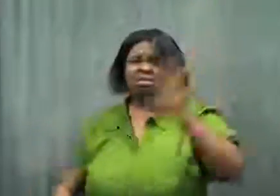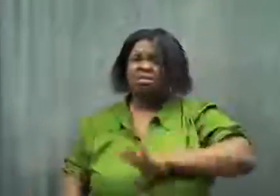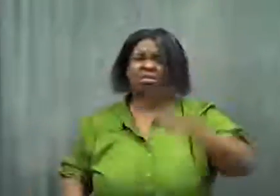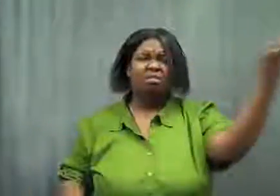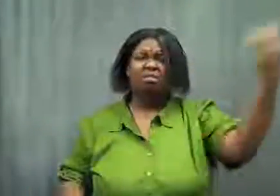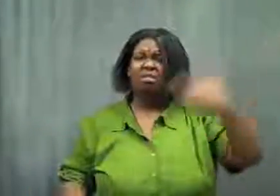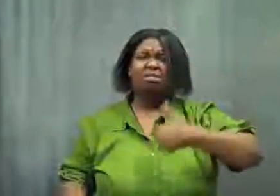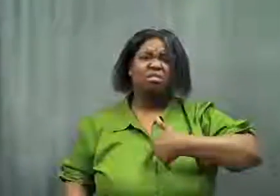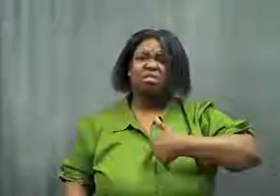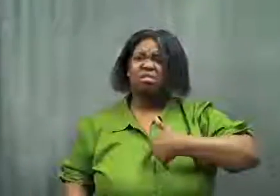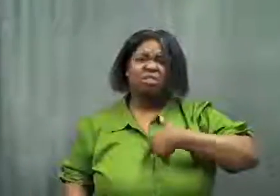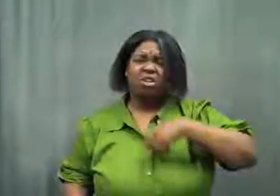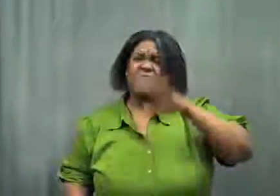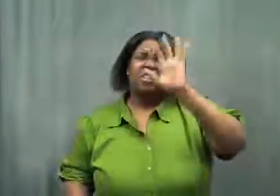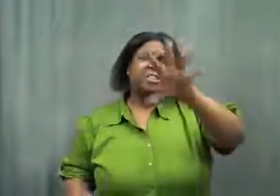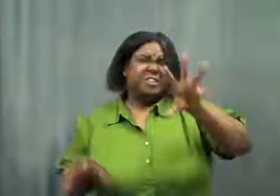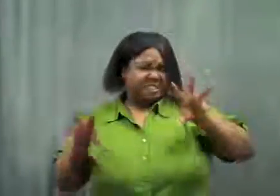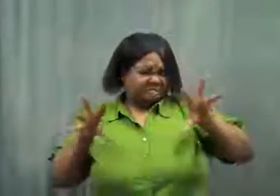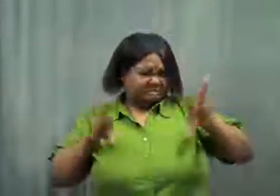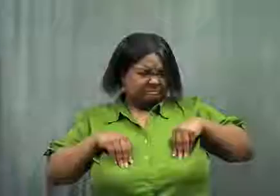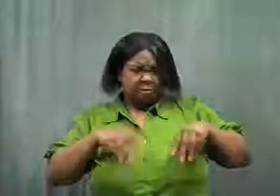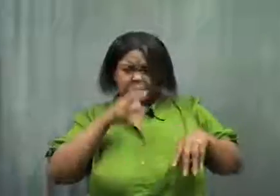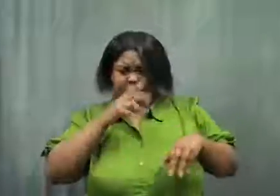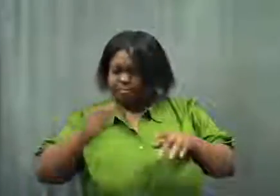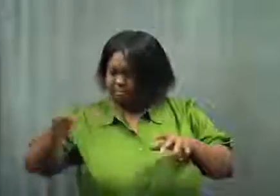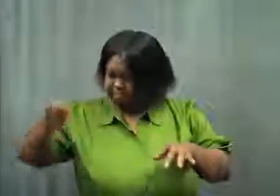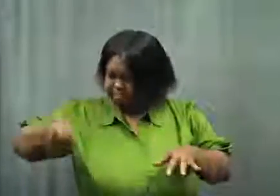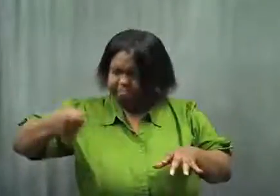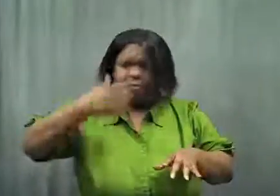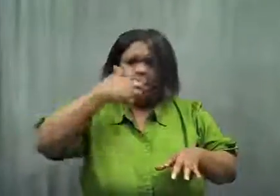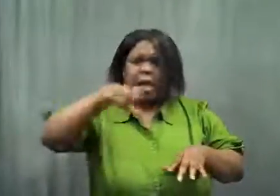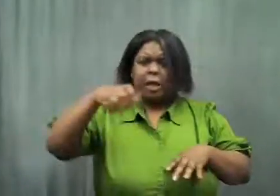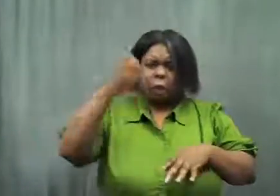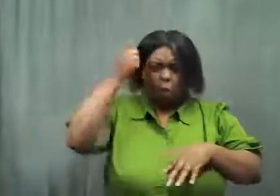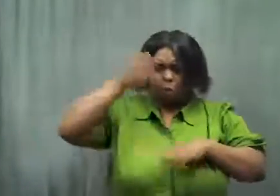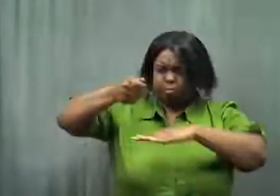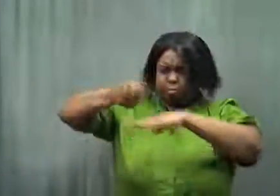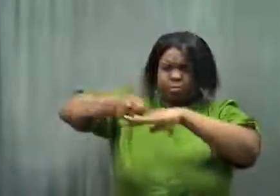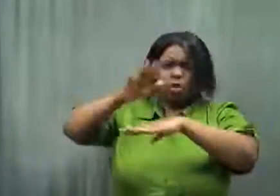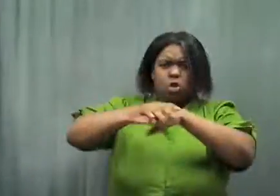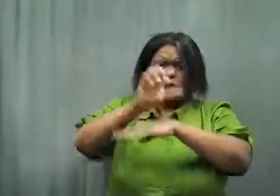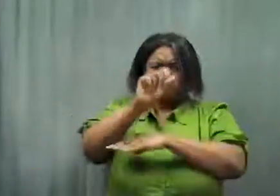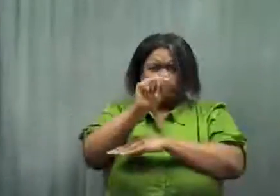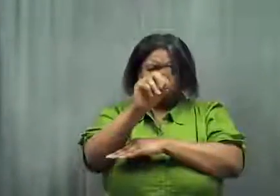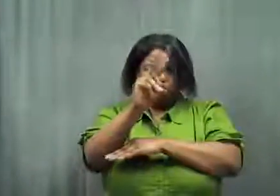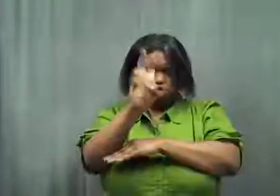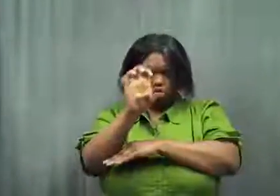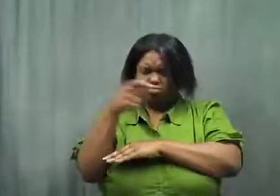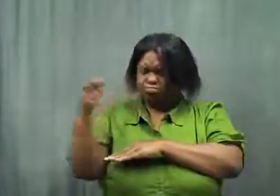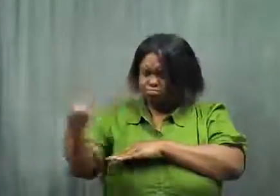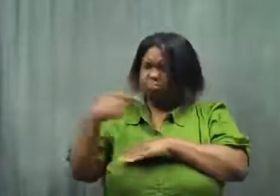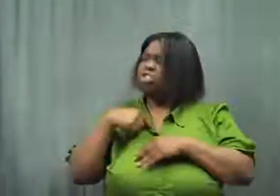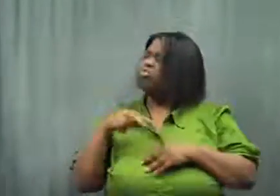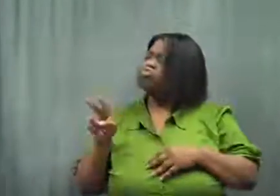I really didn't like that, but I had to deal with it. Now, my mother had a hot comb sitting there on the stove.